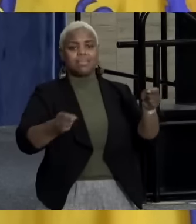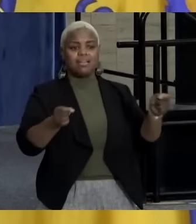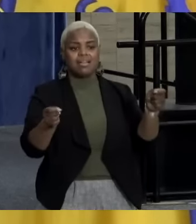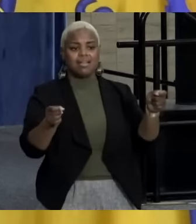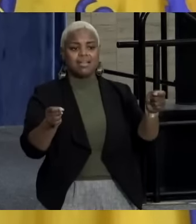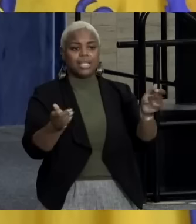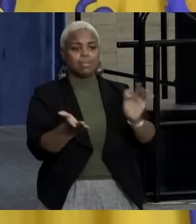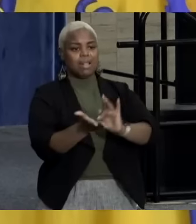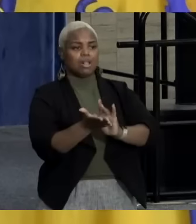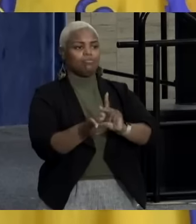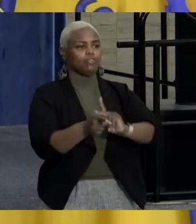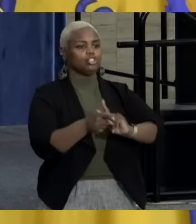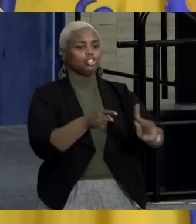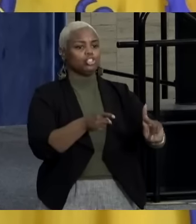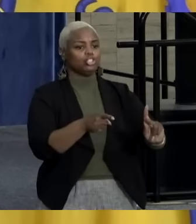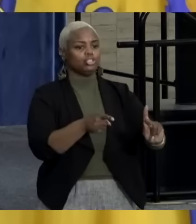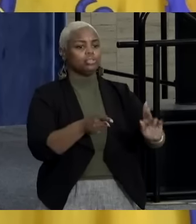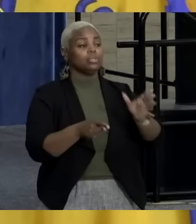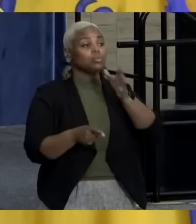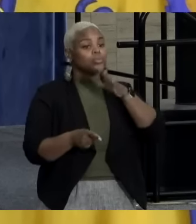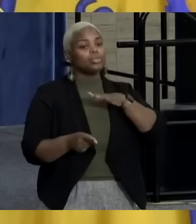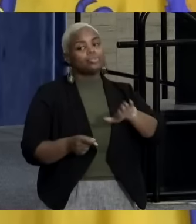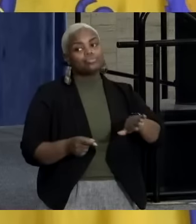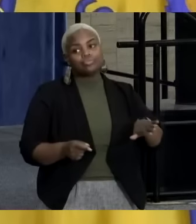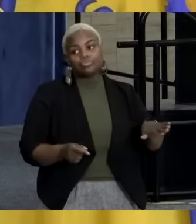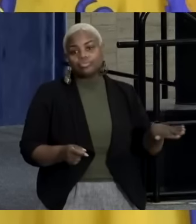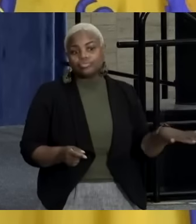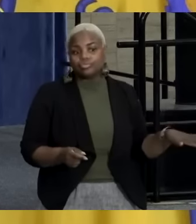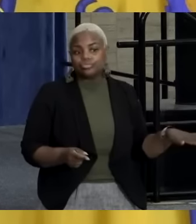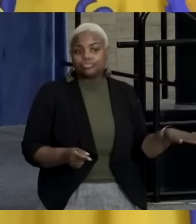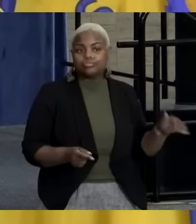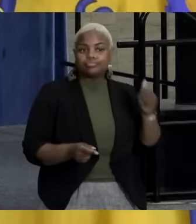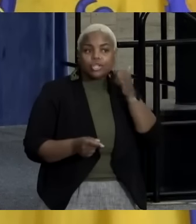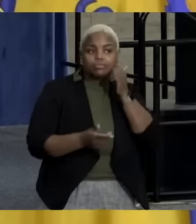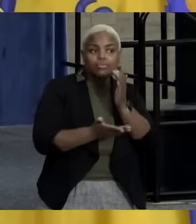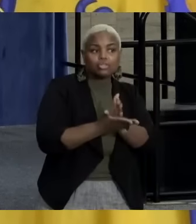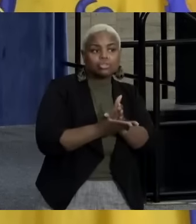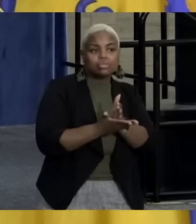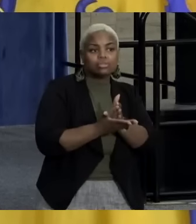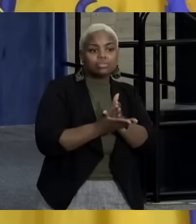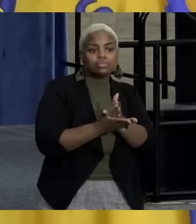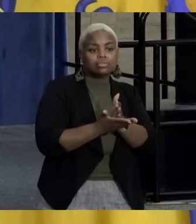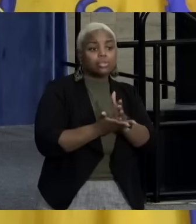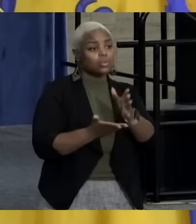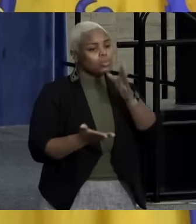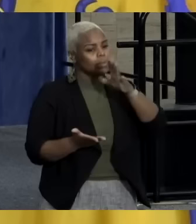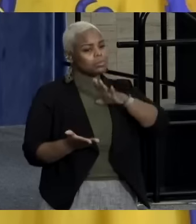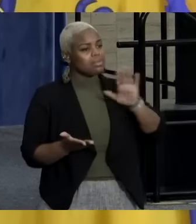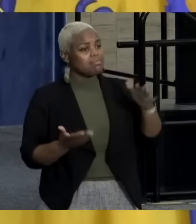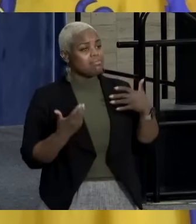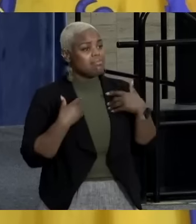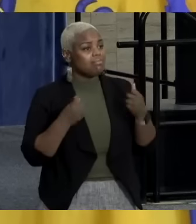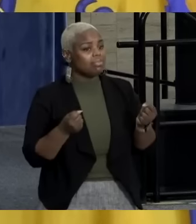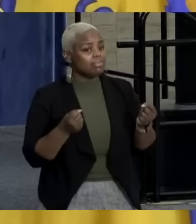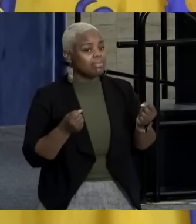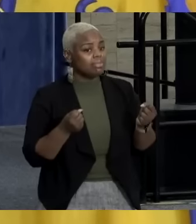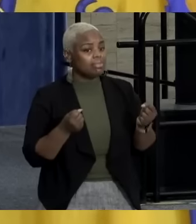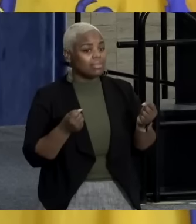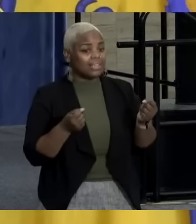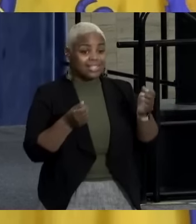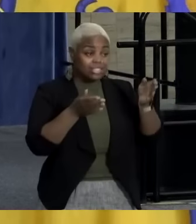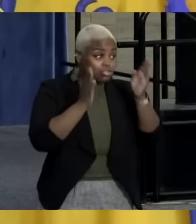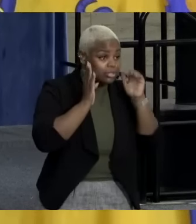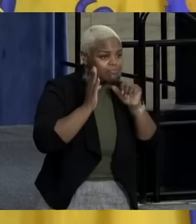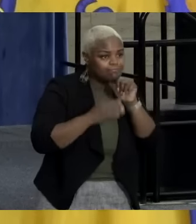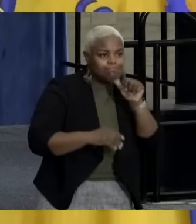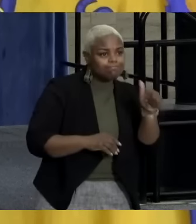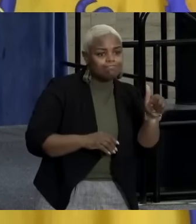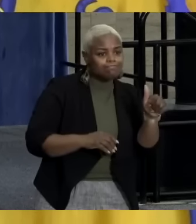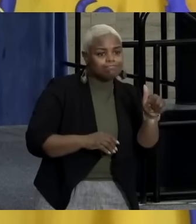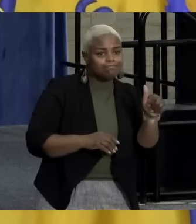menopause, and as a result, women's health issues have not received the attention that they deserve.